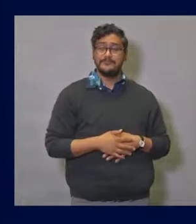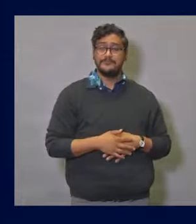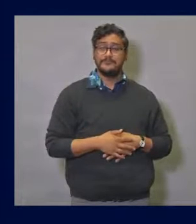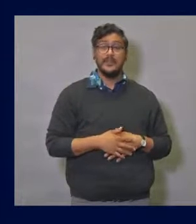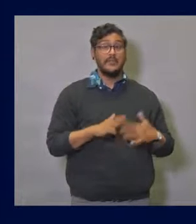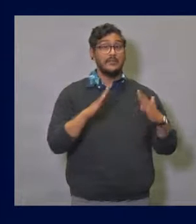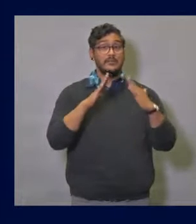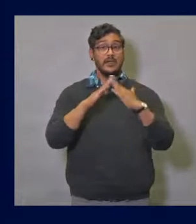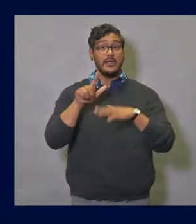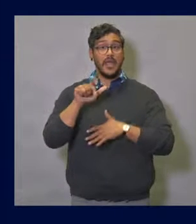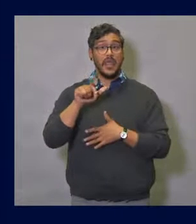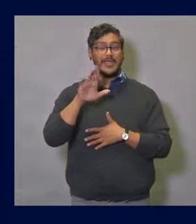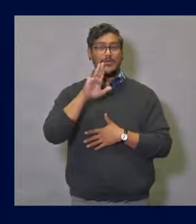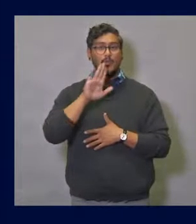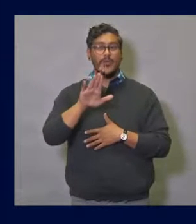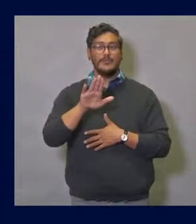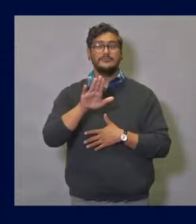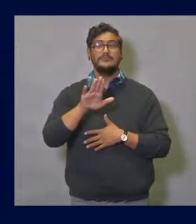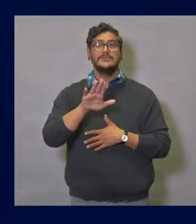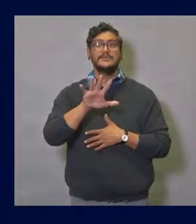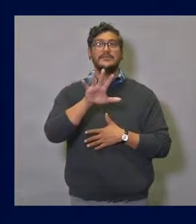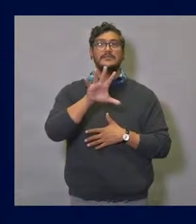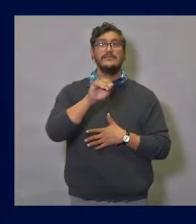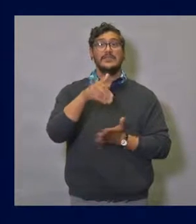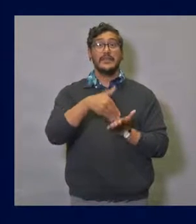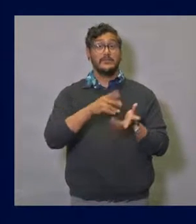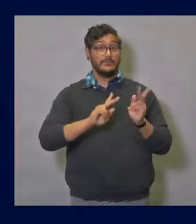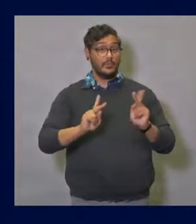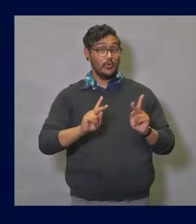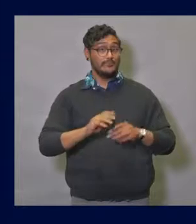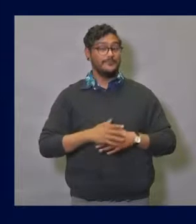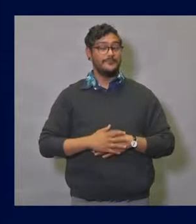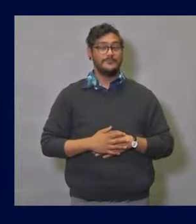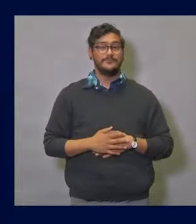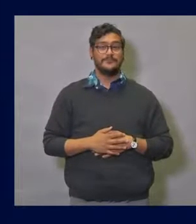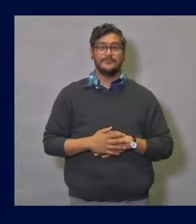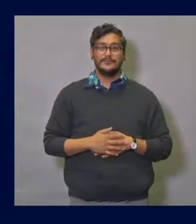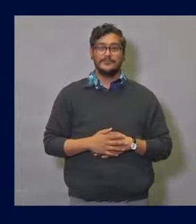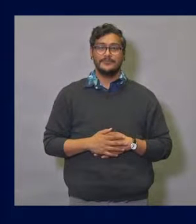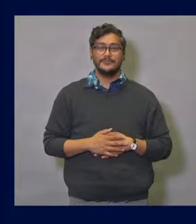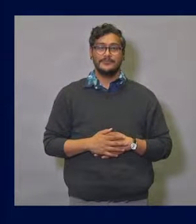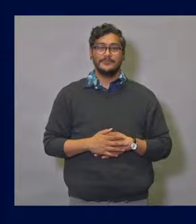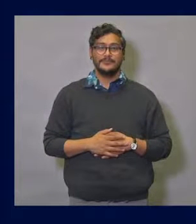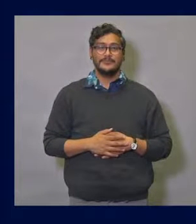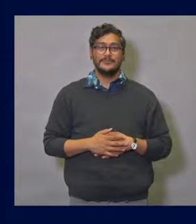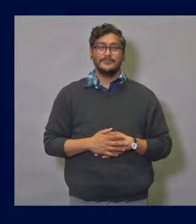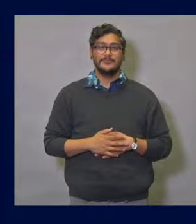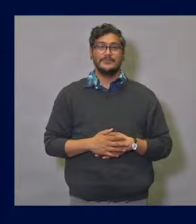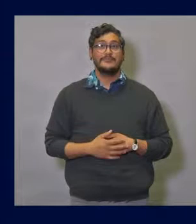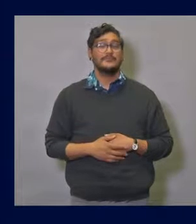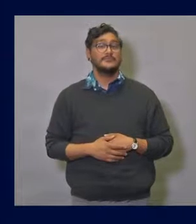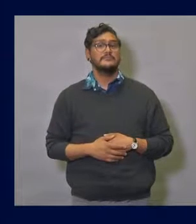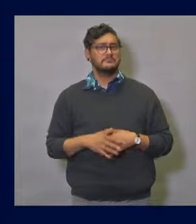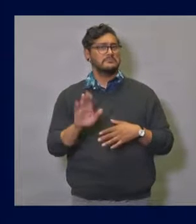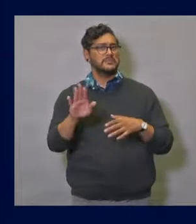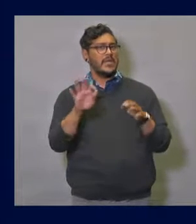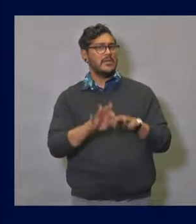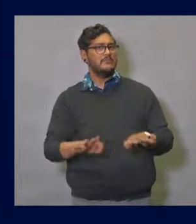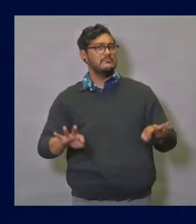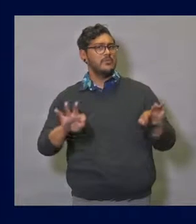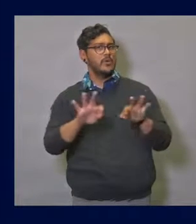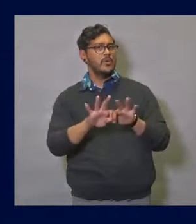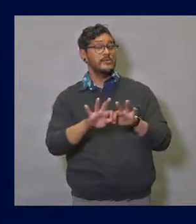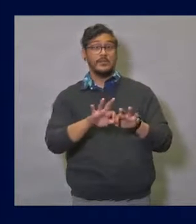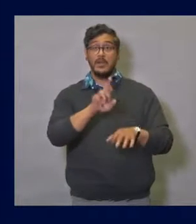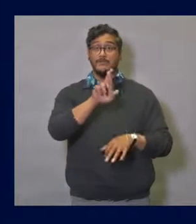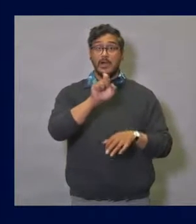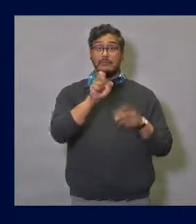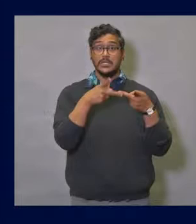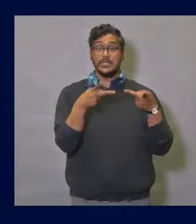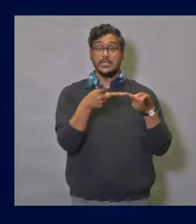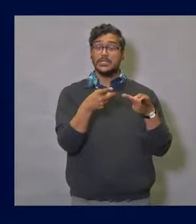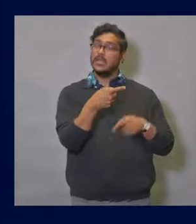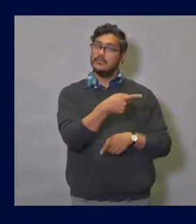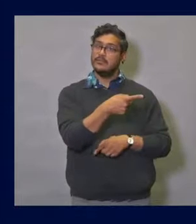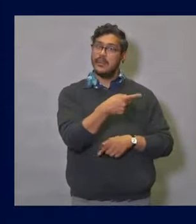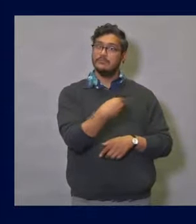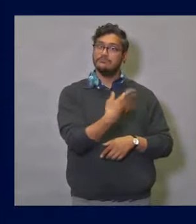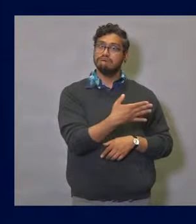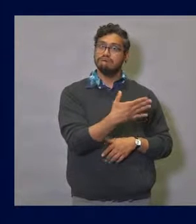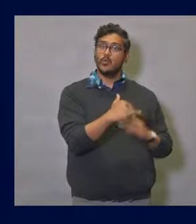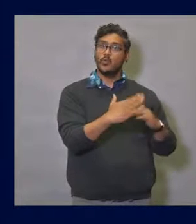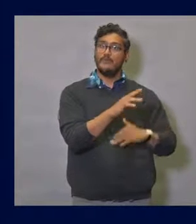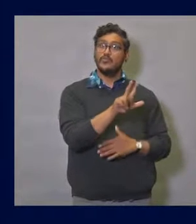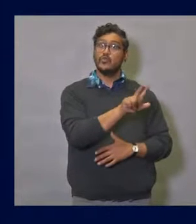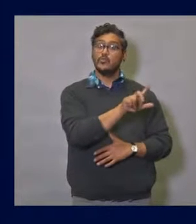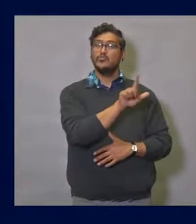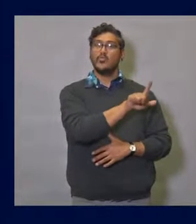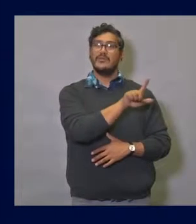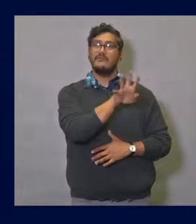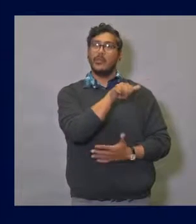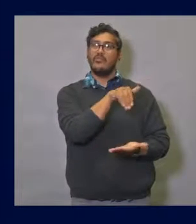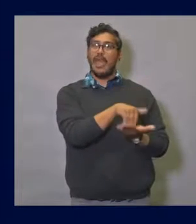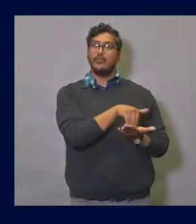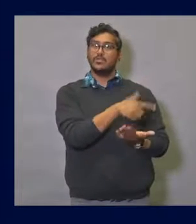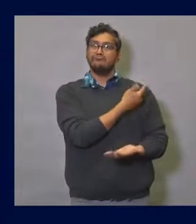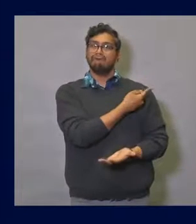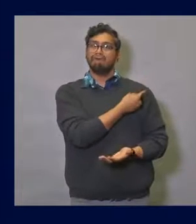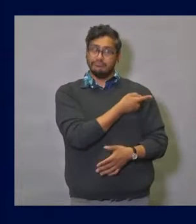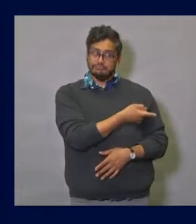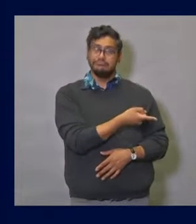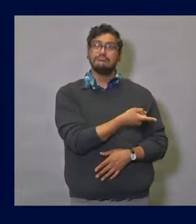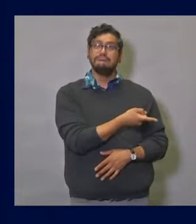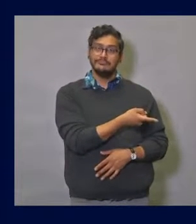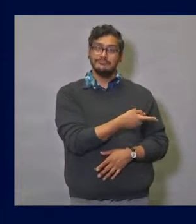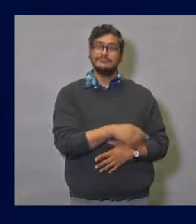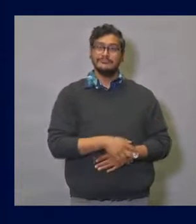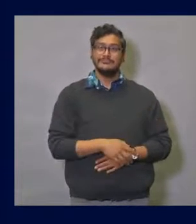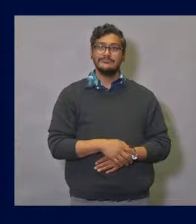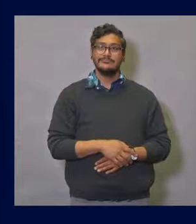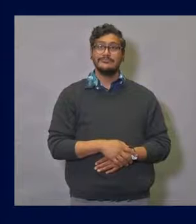SE VAN A MINISTRAR DOSIS A